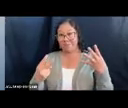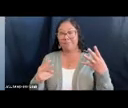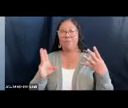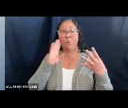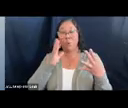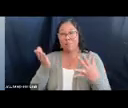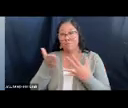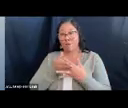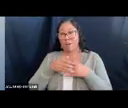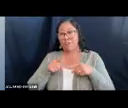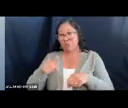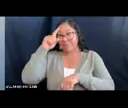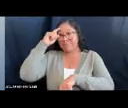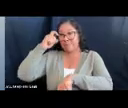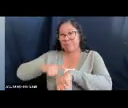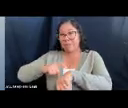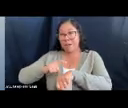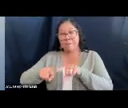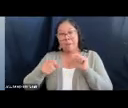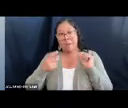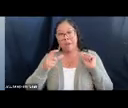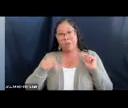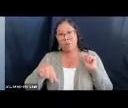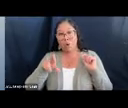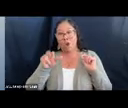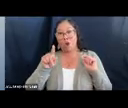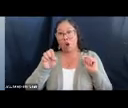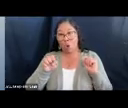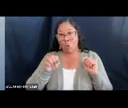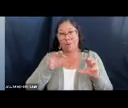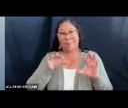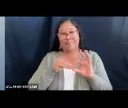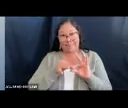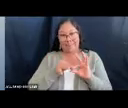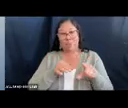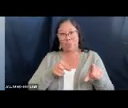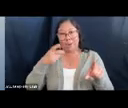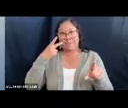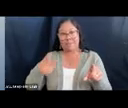summer but visit our QR code and the link and you can see the registrations for future ones